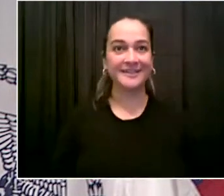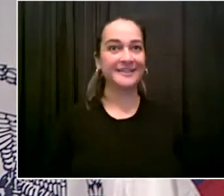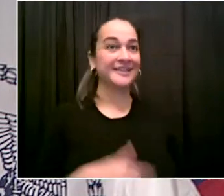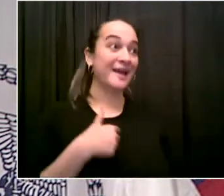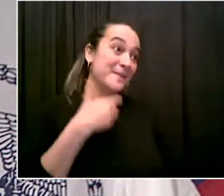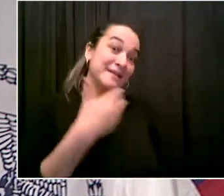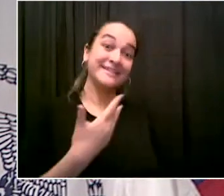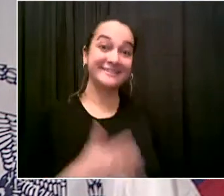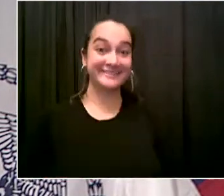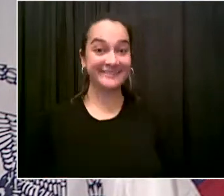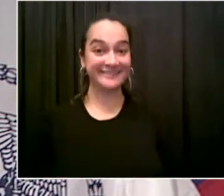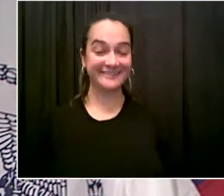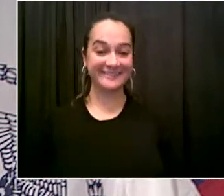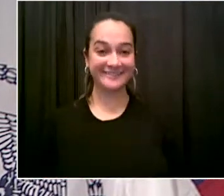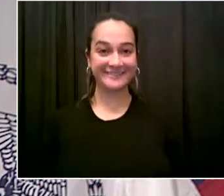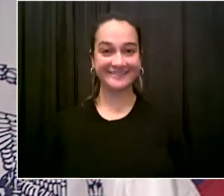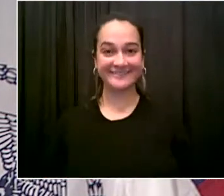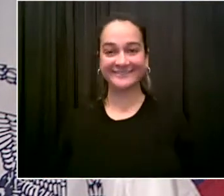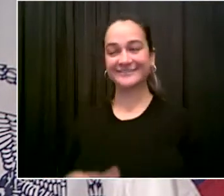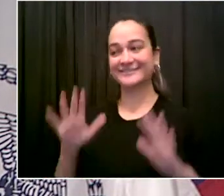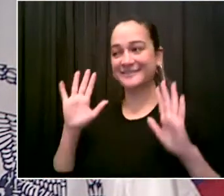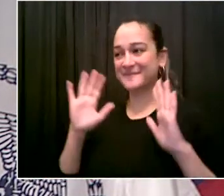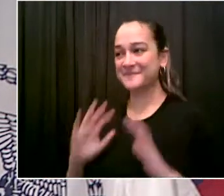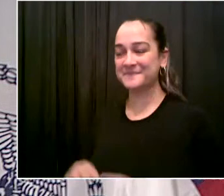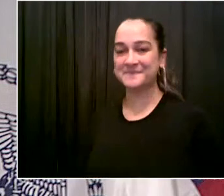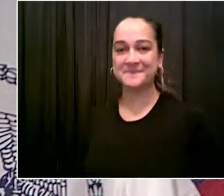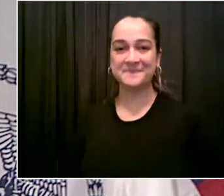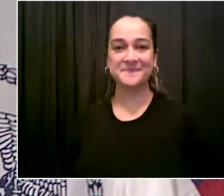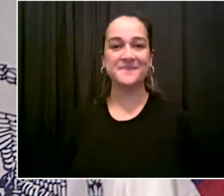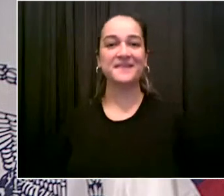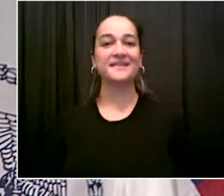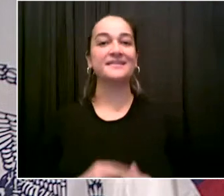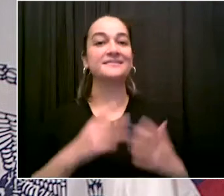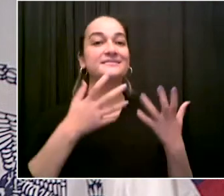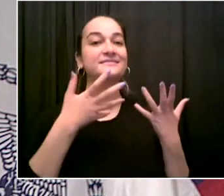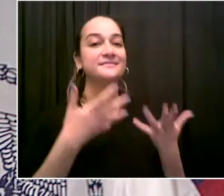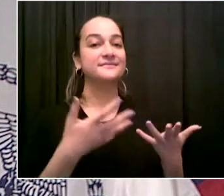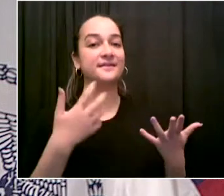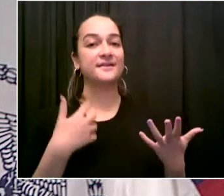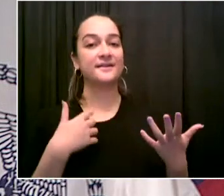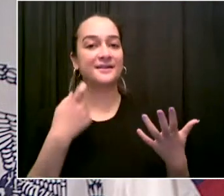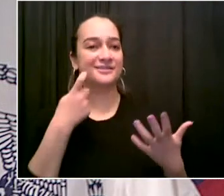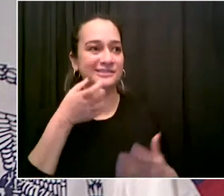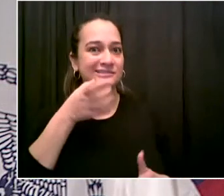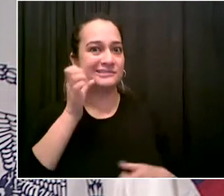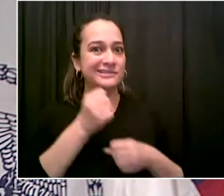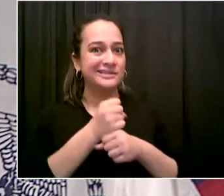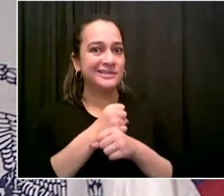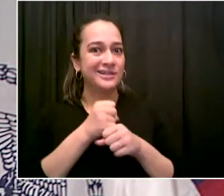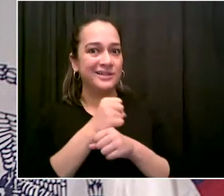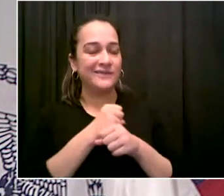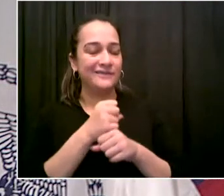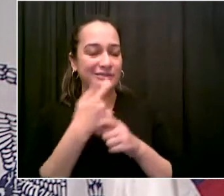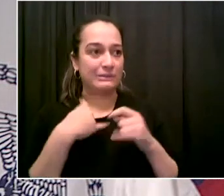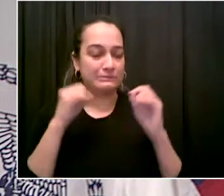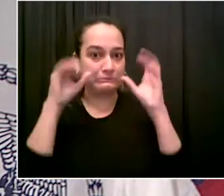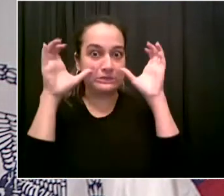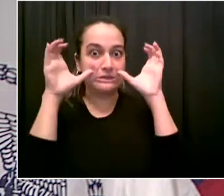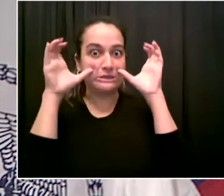Reporter: IT IBS EEN A GOOD MORNING. I AM HAPPY ABOUT THAT NOLAN.